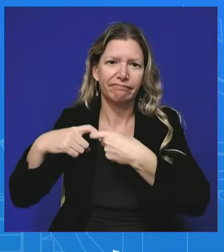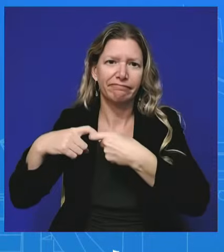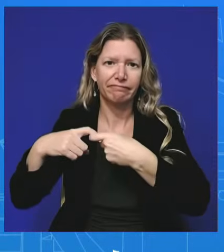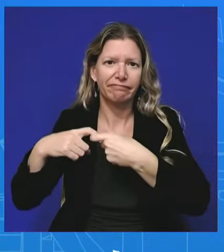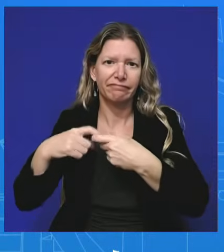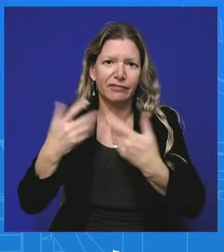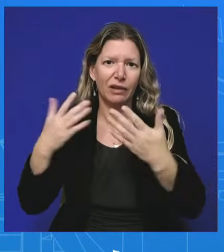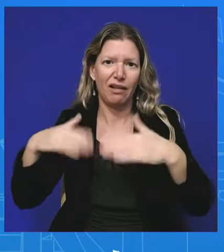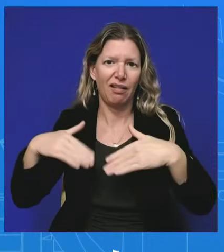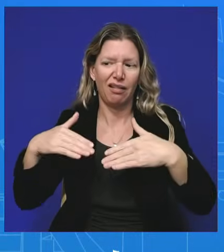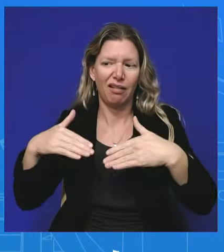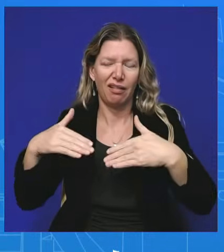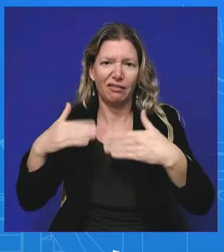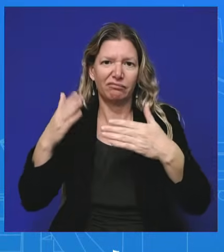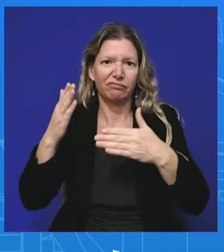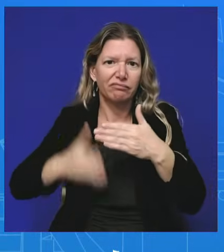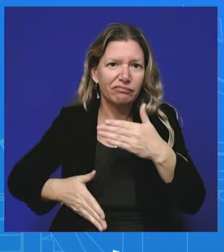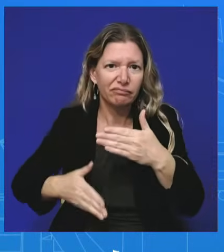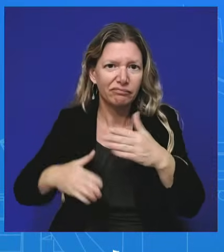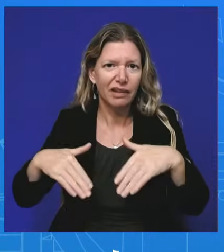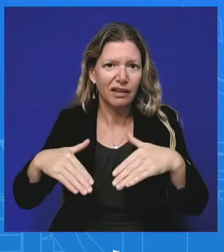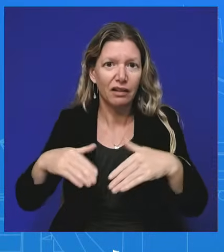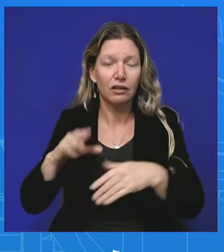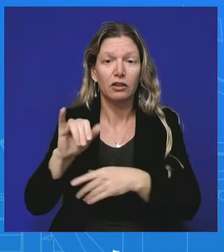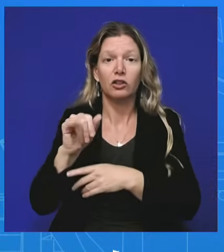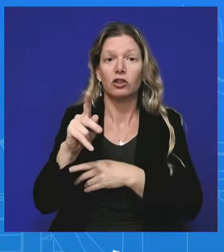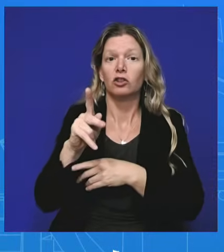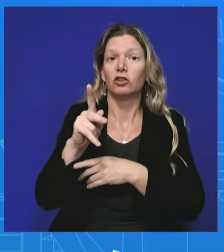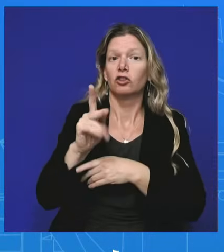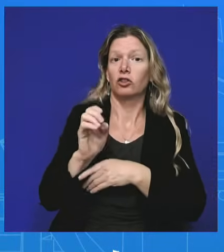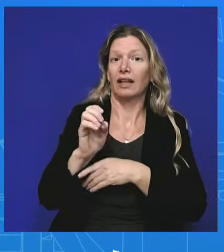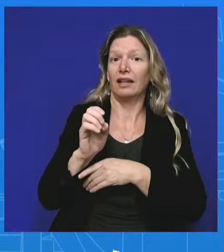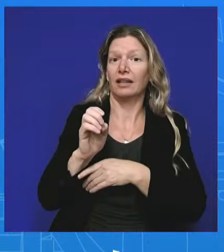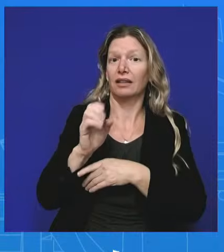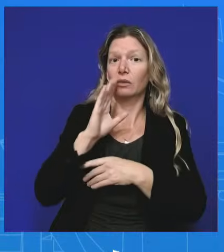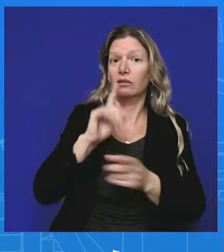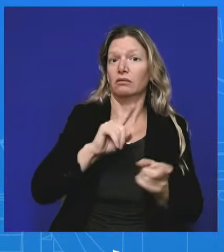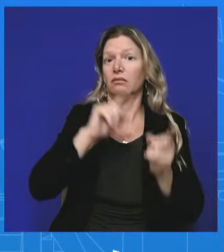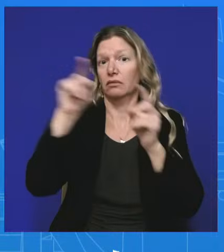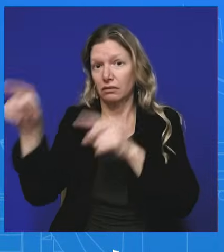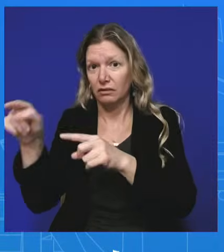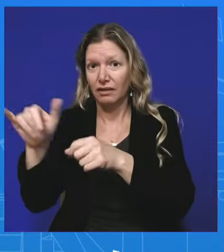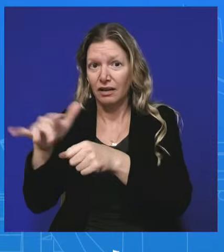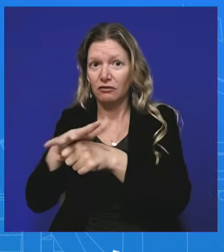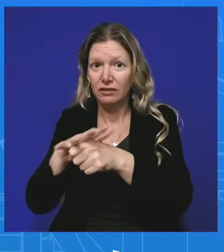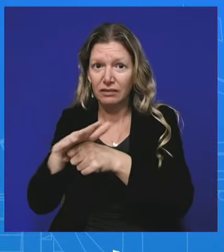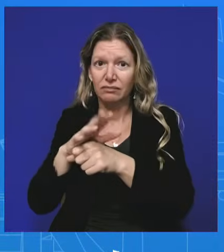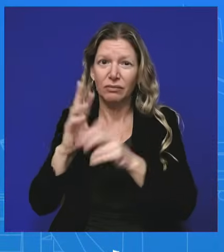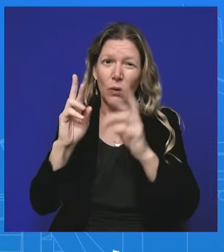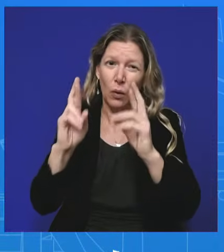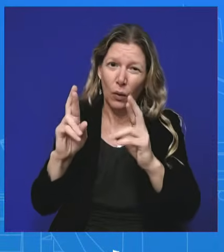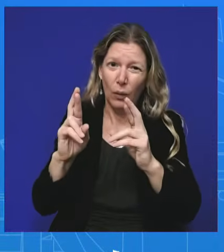back to the region is to see what we can do to keep those talks going and get -- get some kind of resolution here.